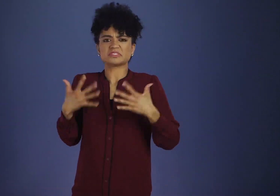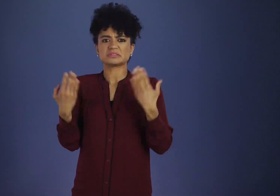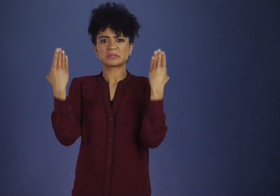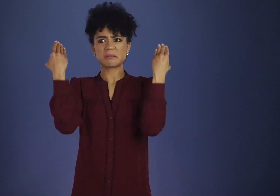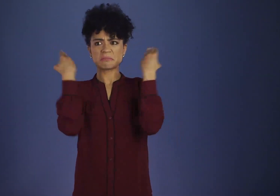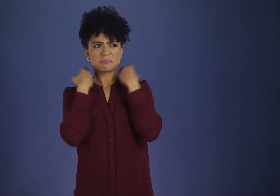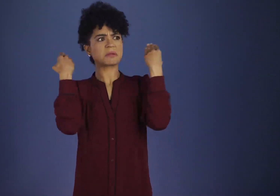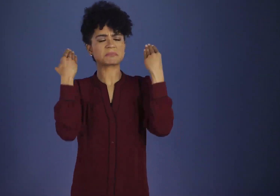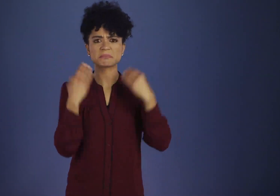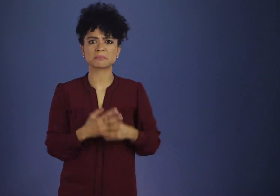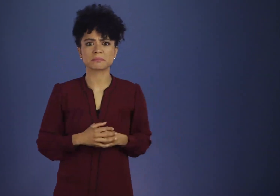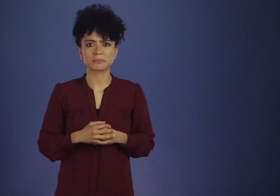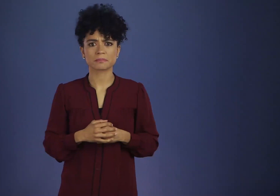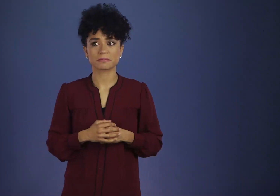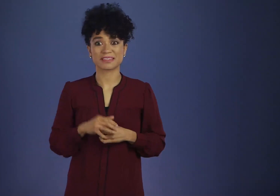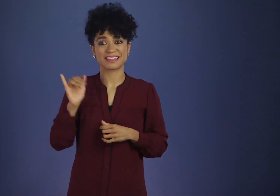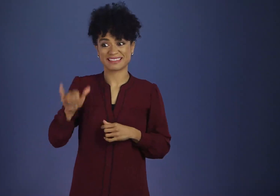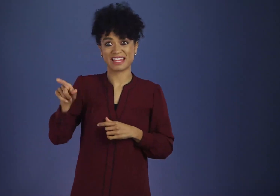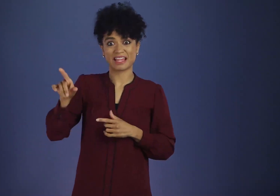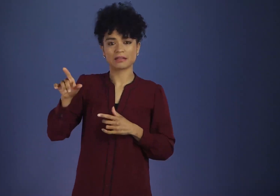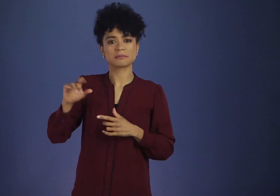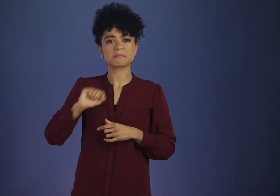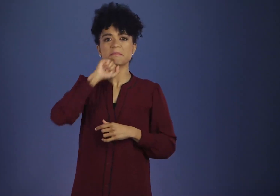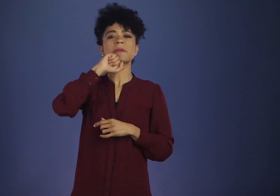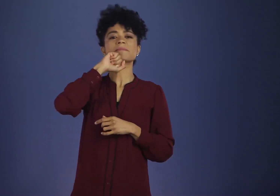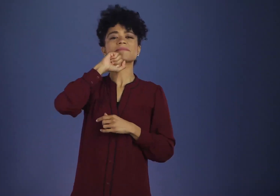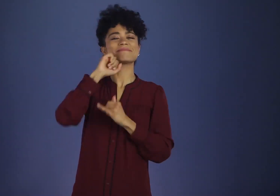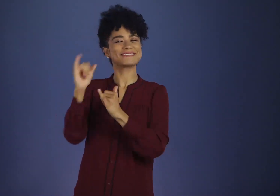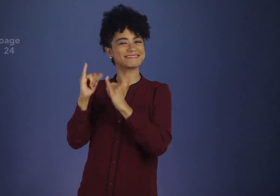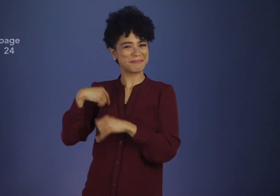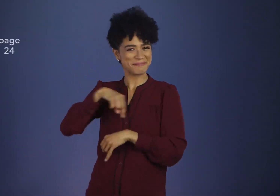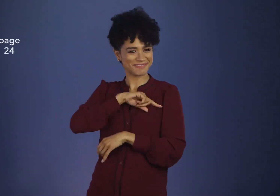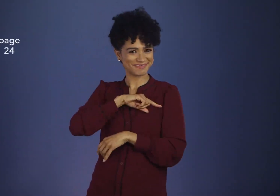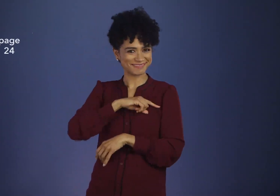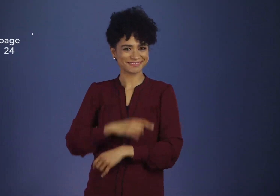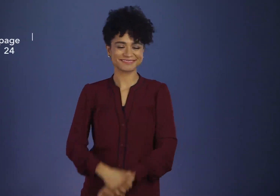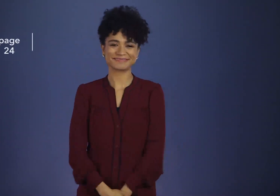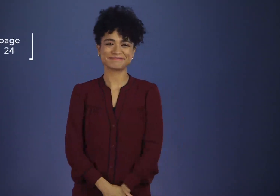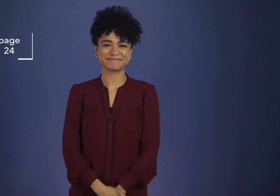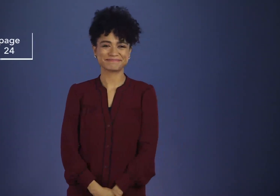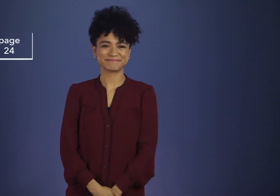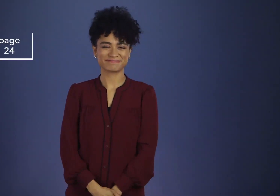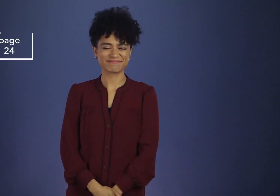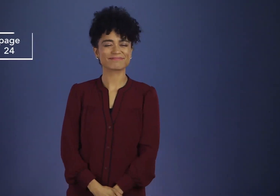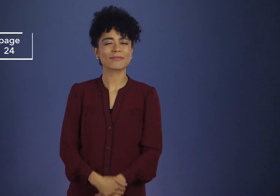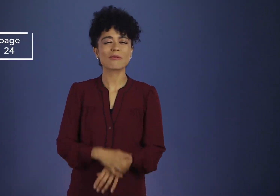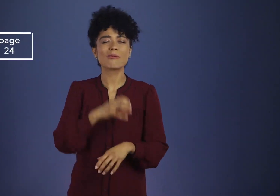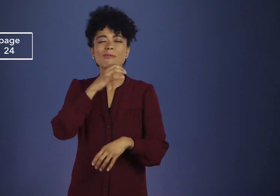he would return to us convinced. He had hit bottom as truly as any of us.